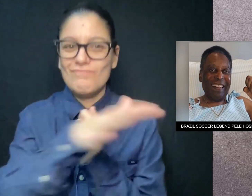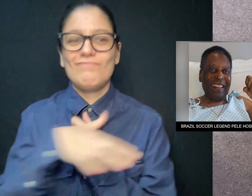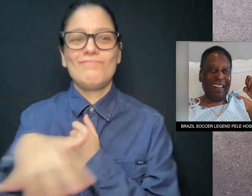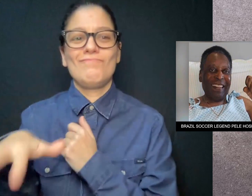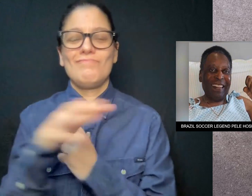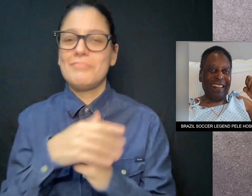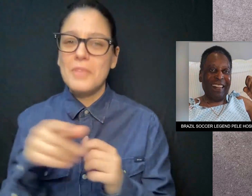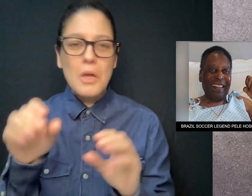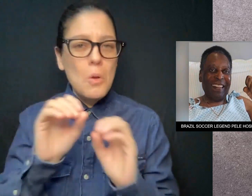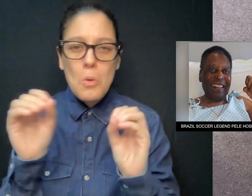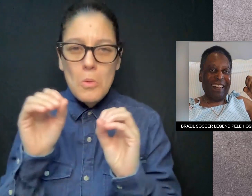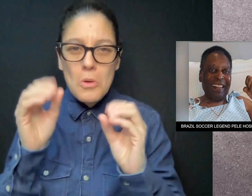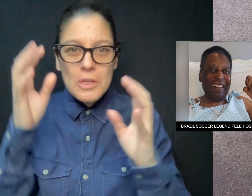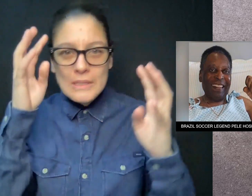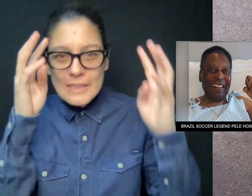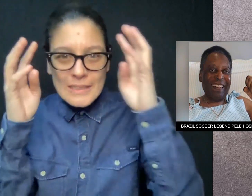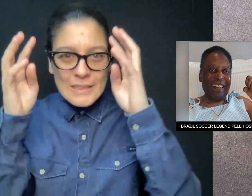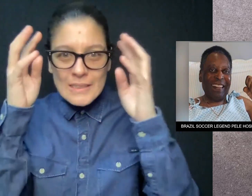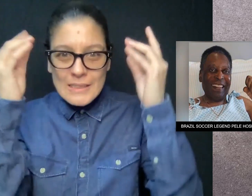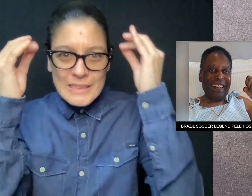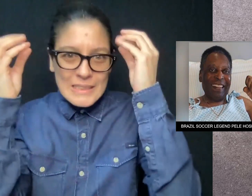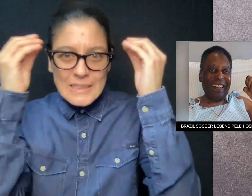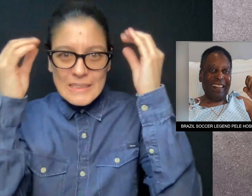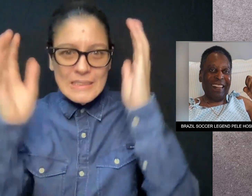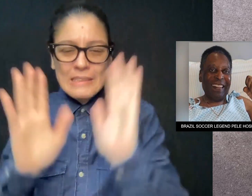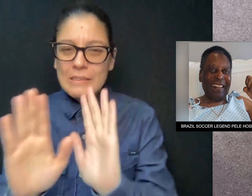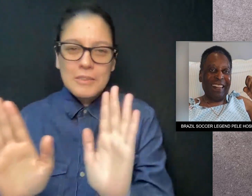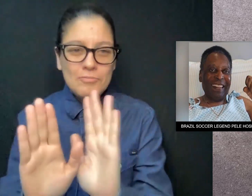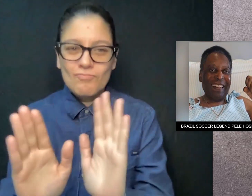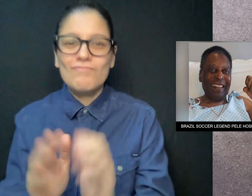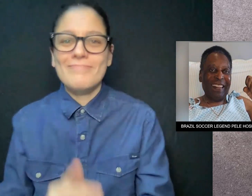don't worry I'm just getting ready for the holiday season